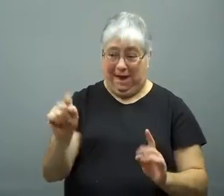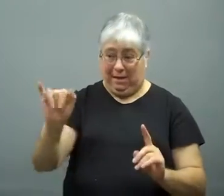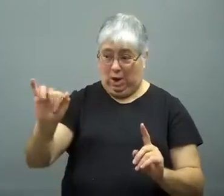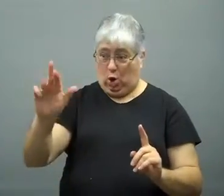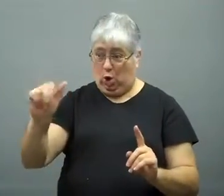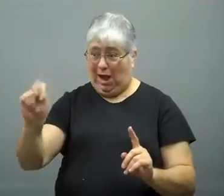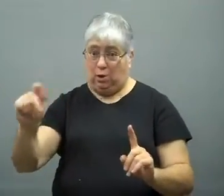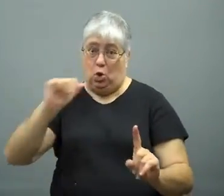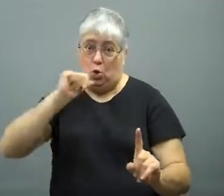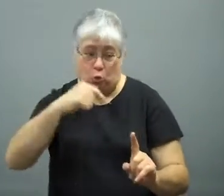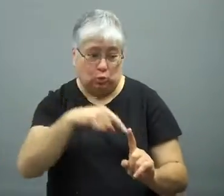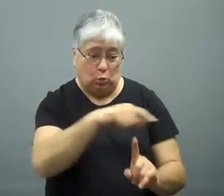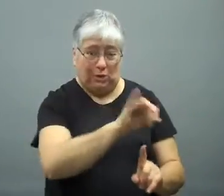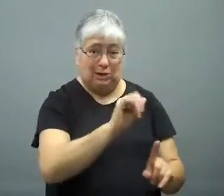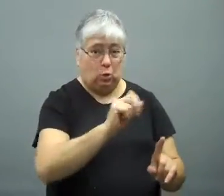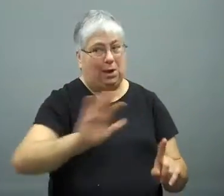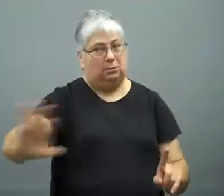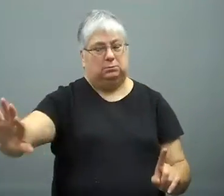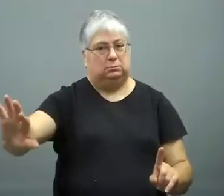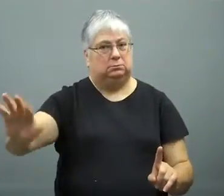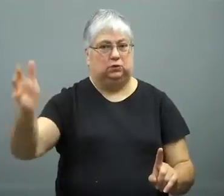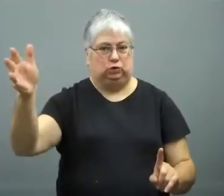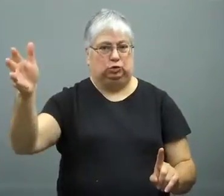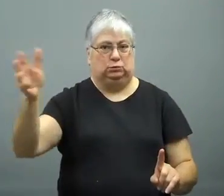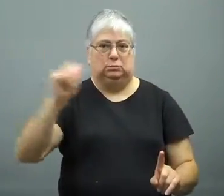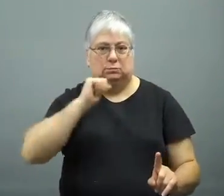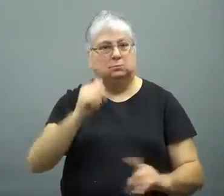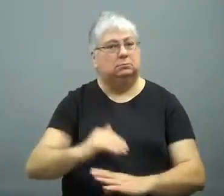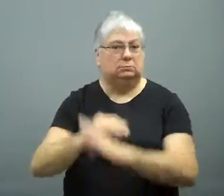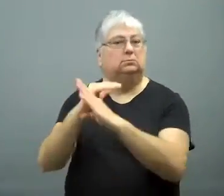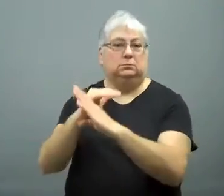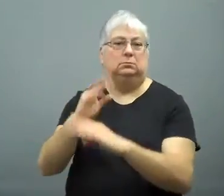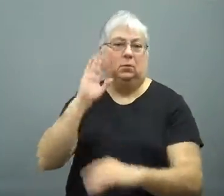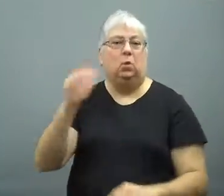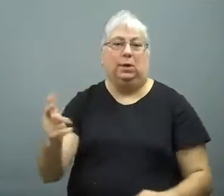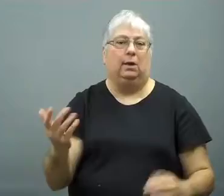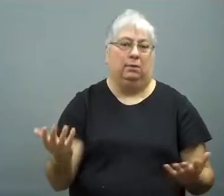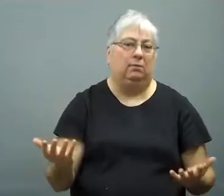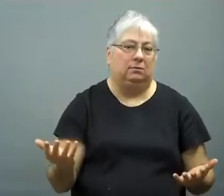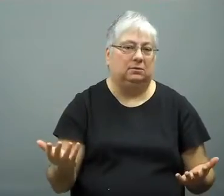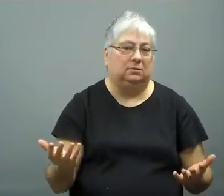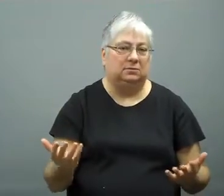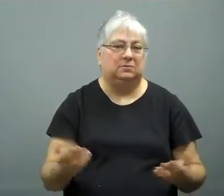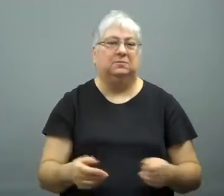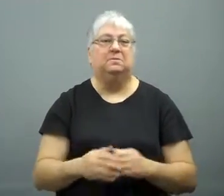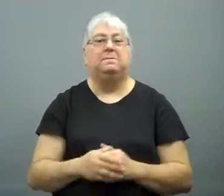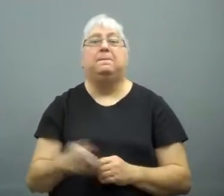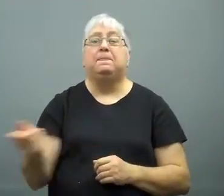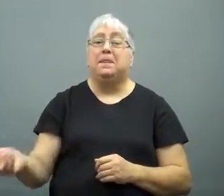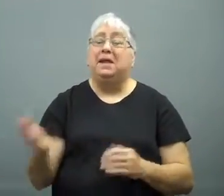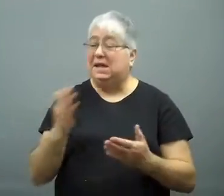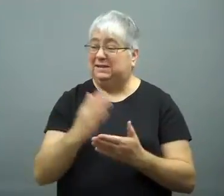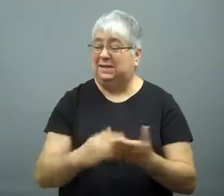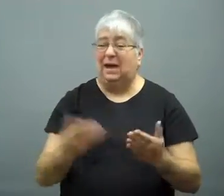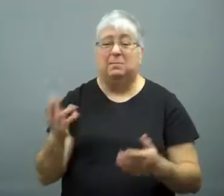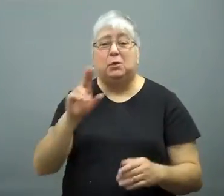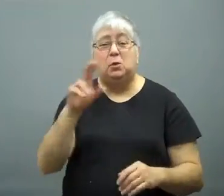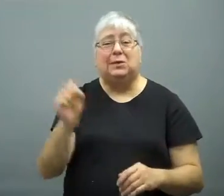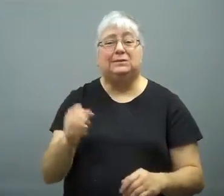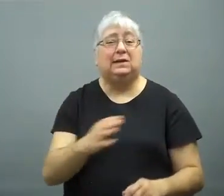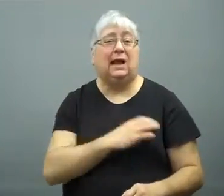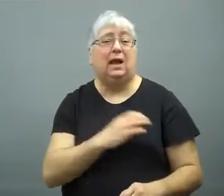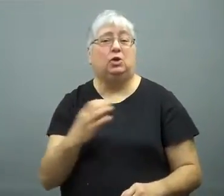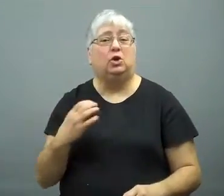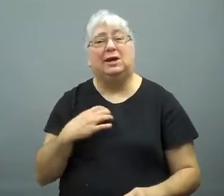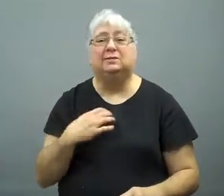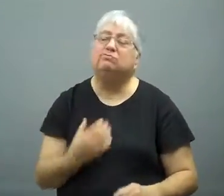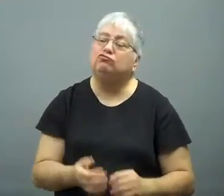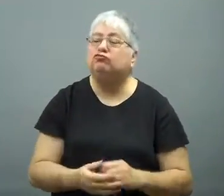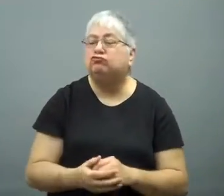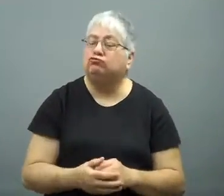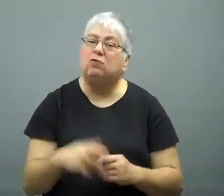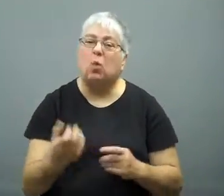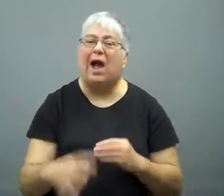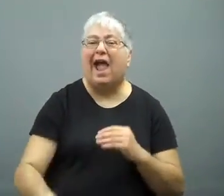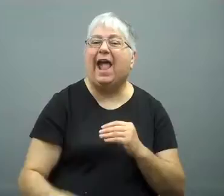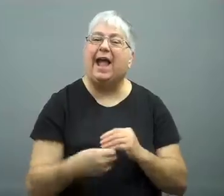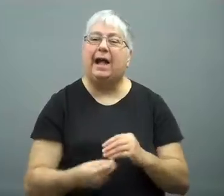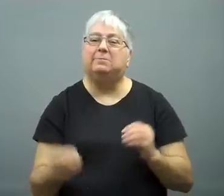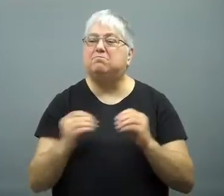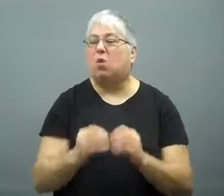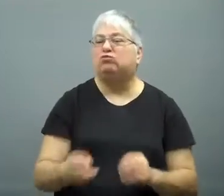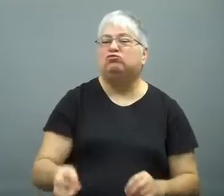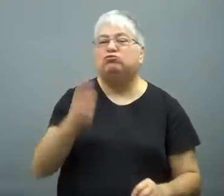but it would not be allowed to harm Israel.